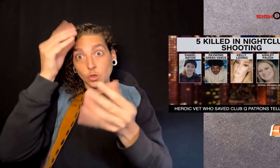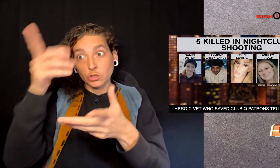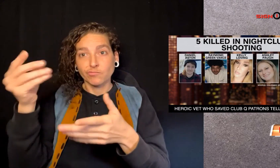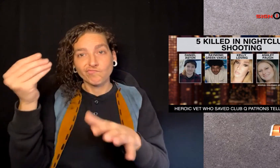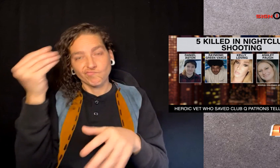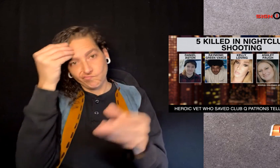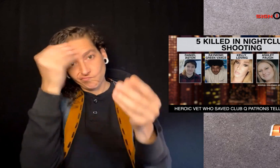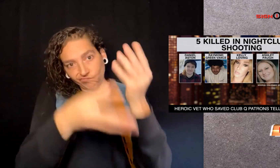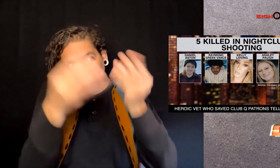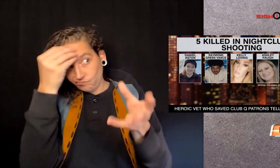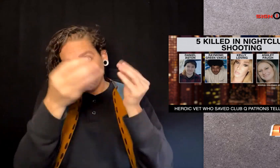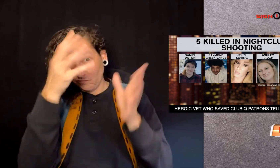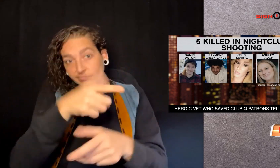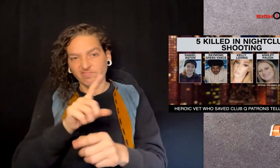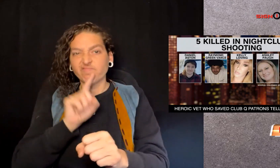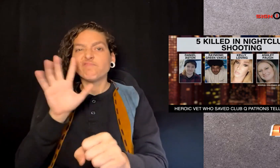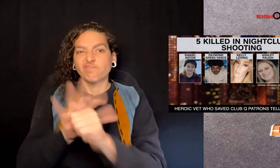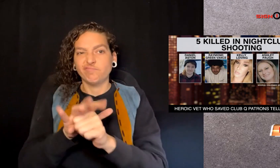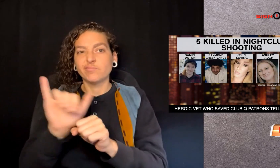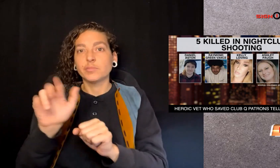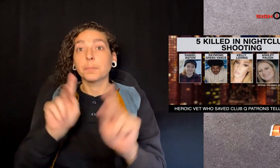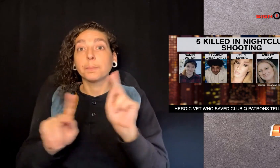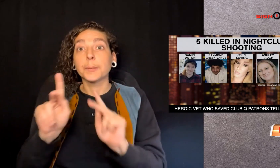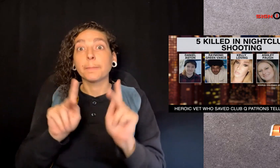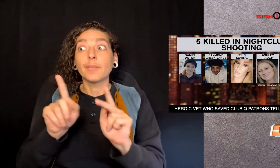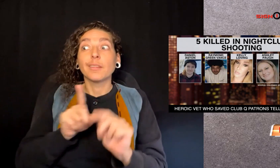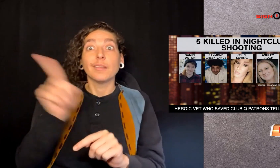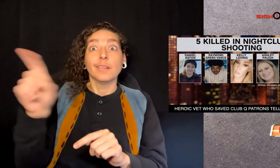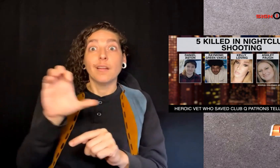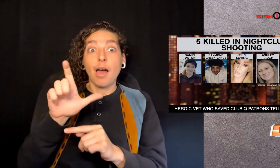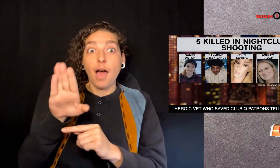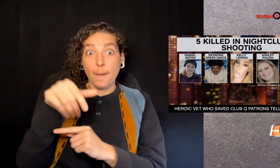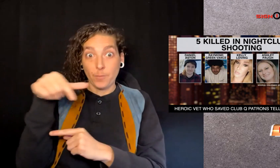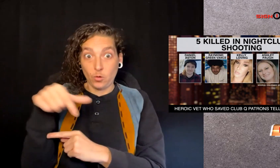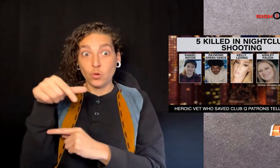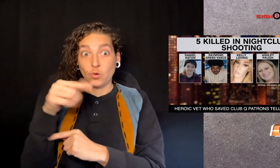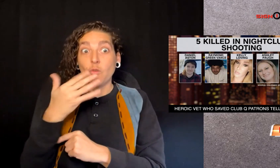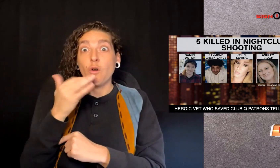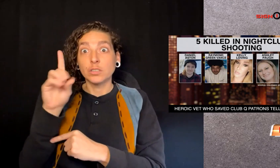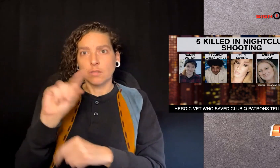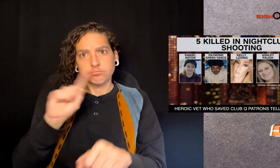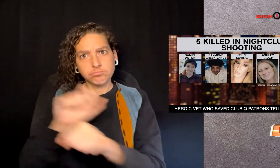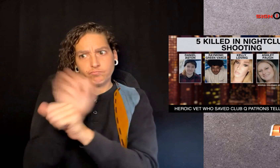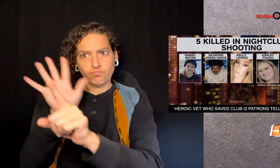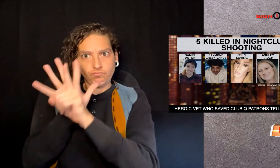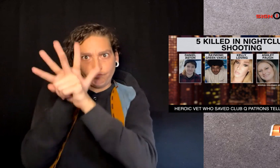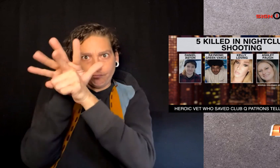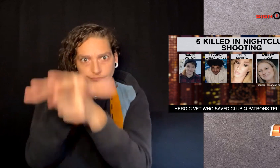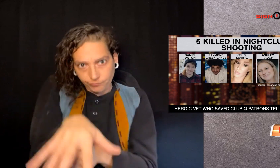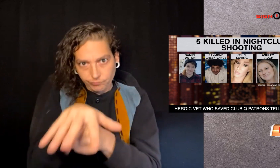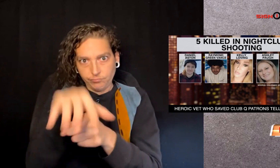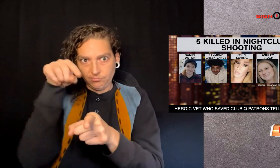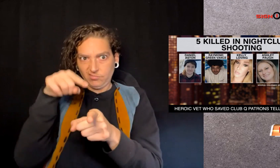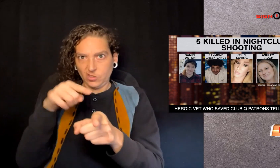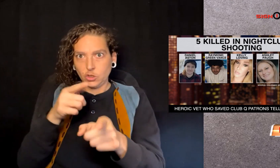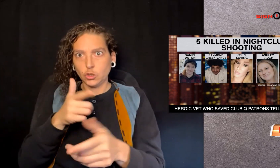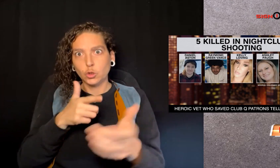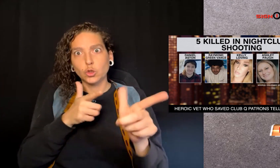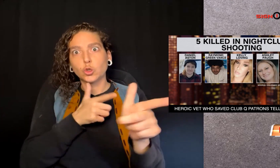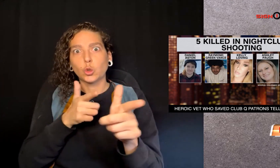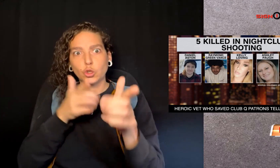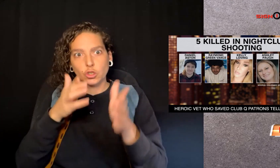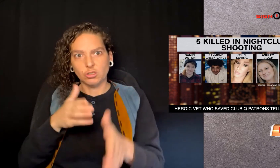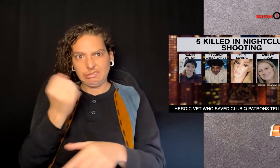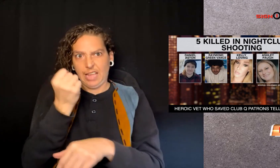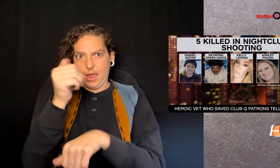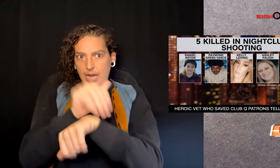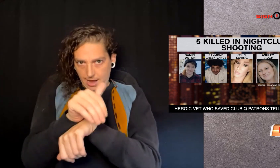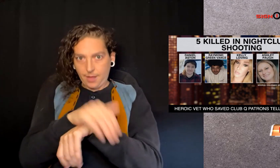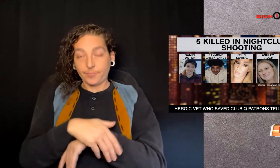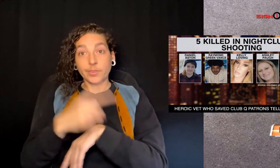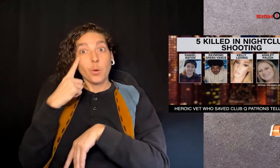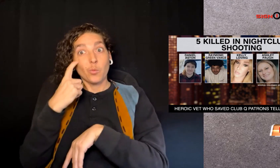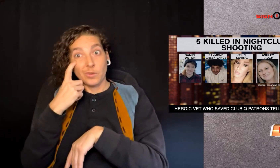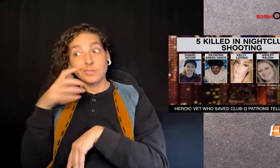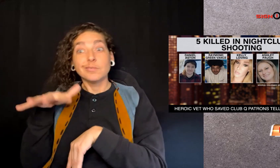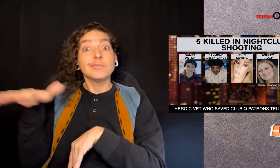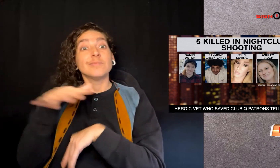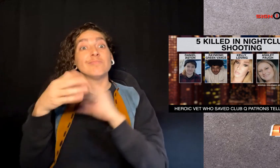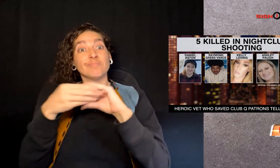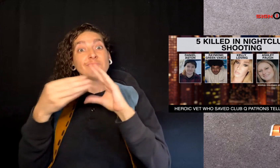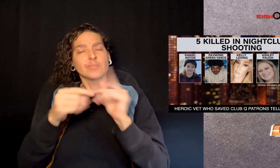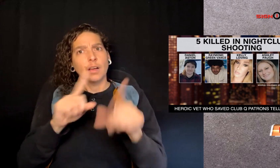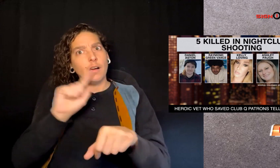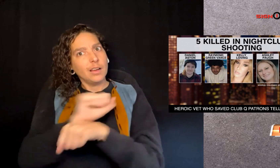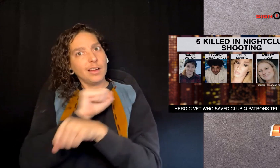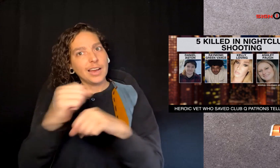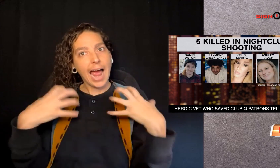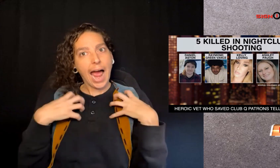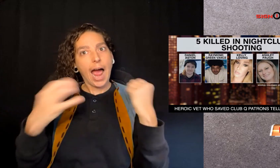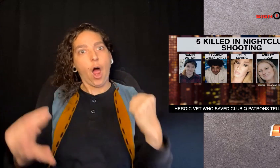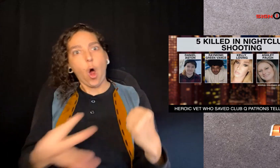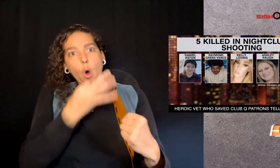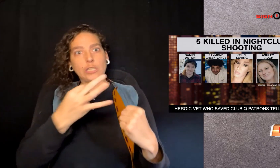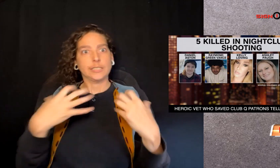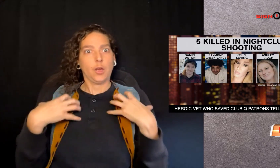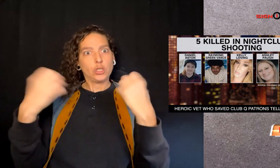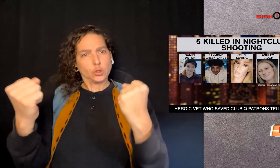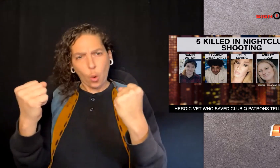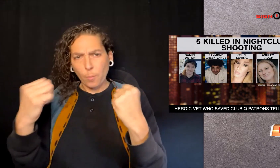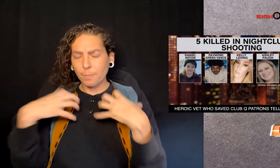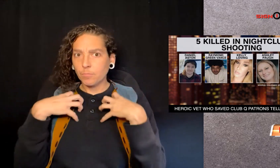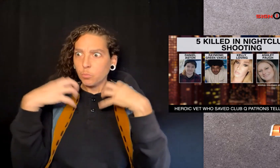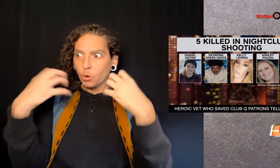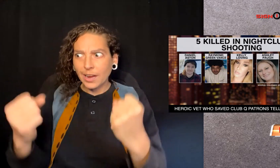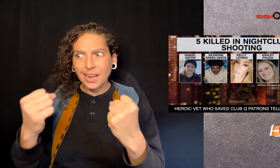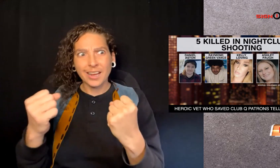confirm people at Club Q took down the shooter witnesses say it was heroism so brave it sounds